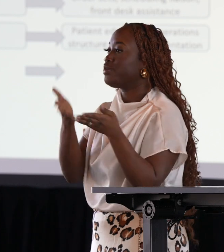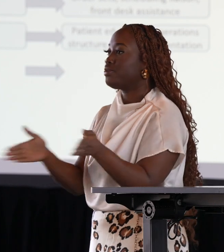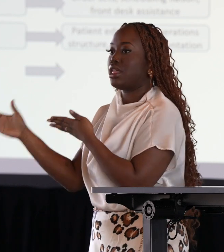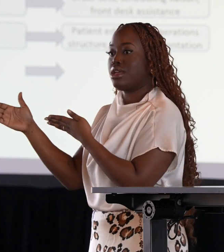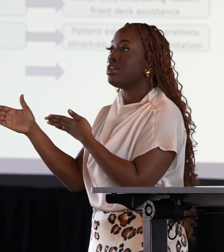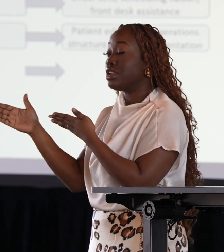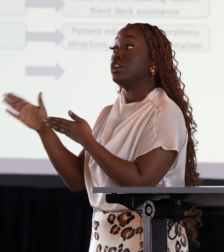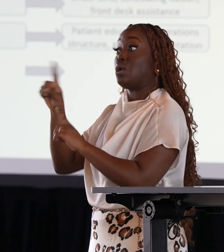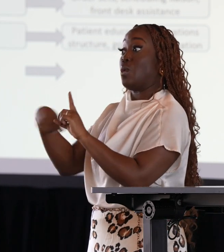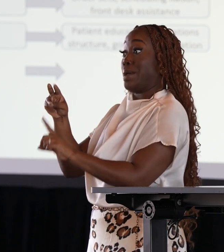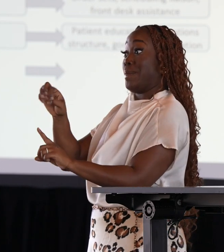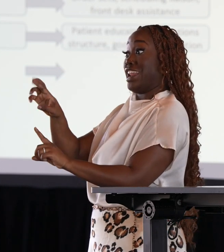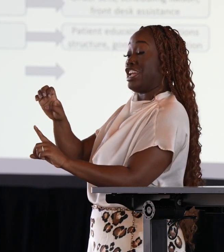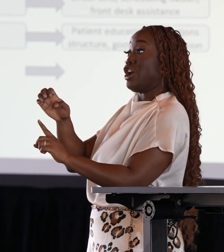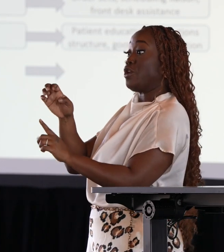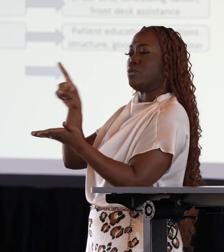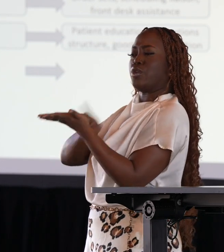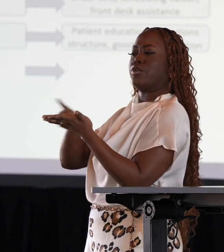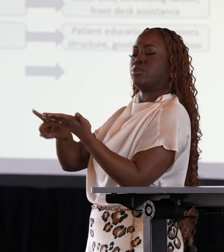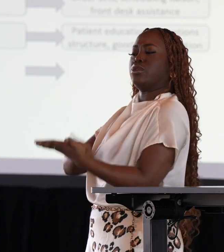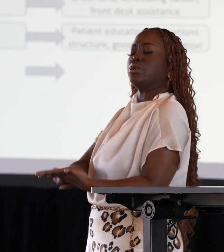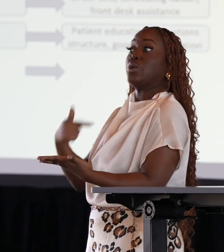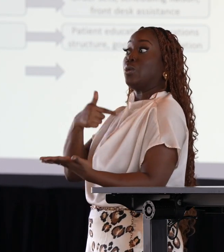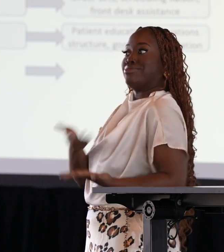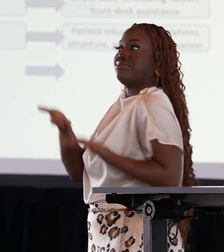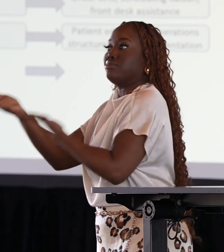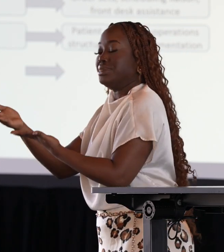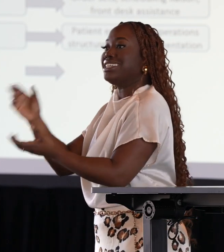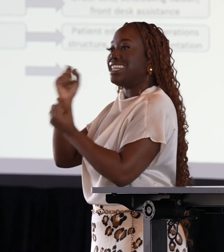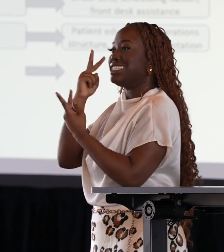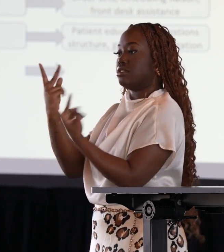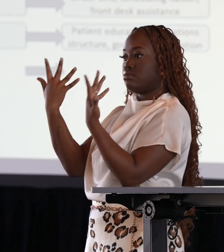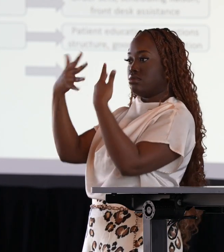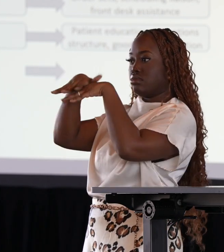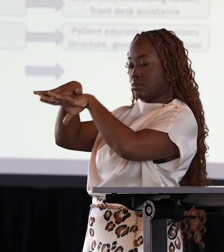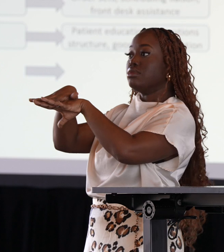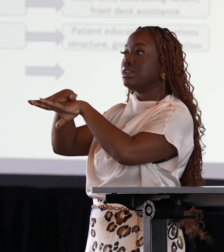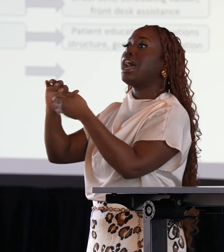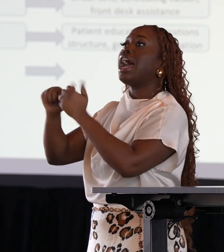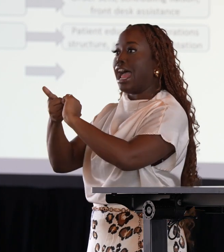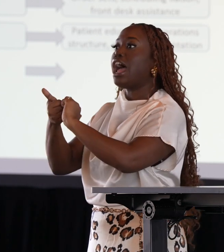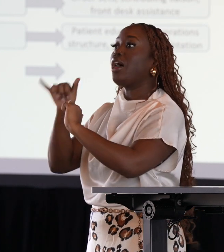is reviewing what we submit to them, they can see those goals align with what my outcomes and how my how that person I are